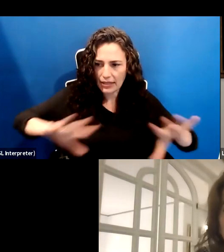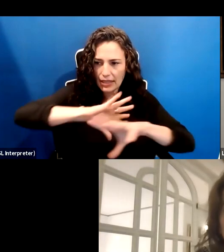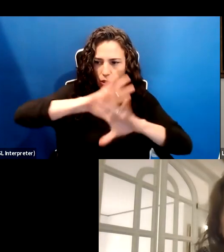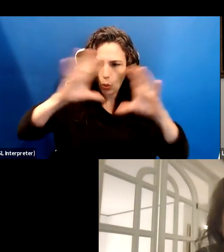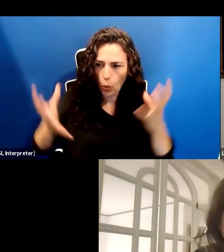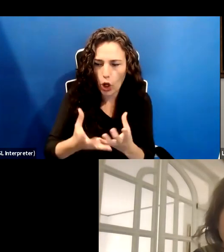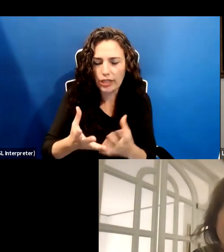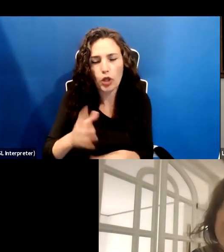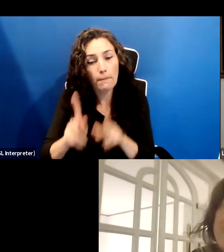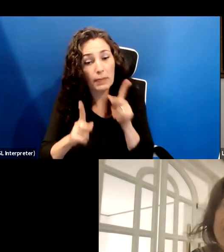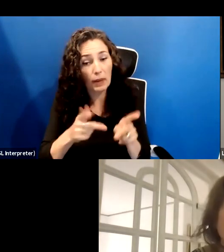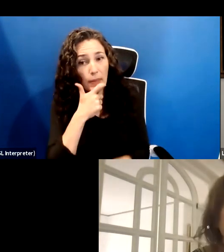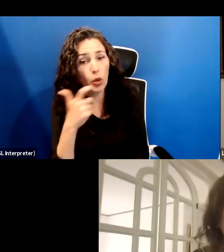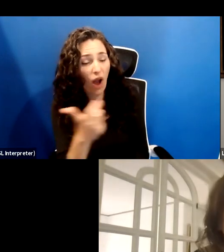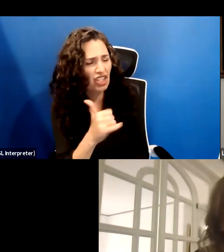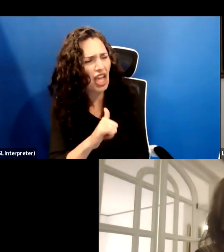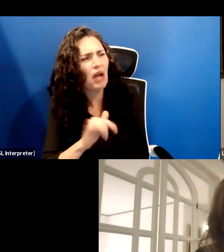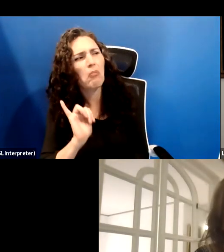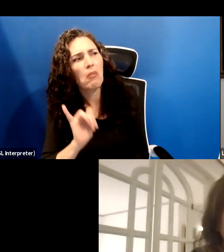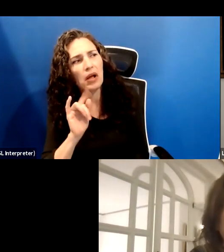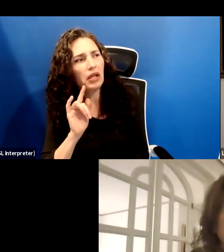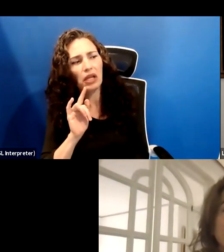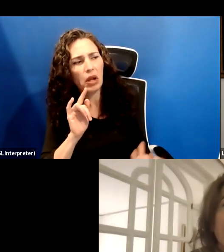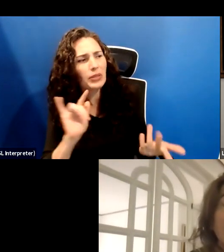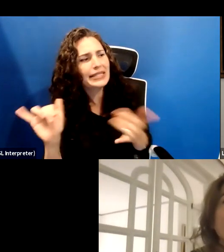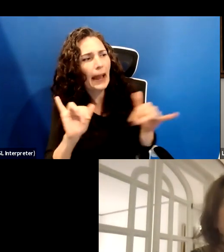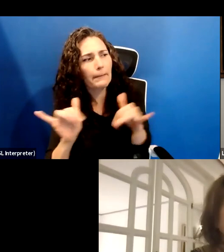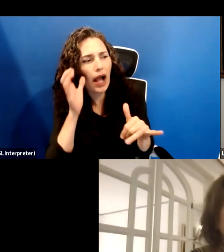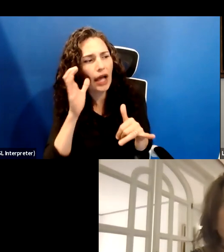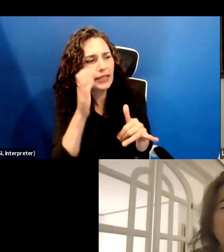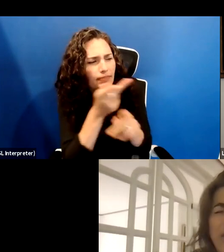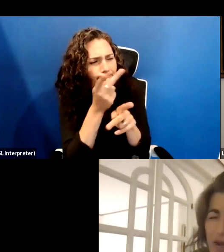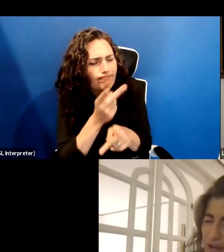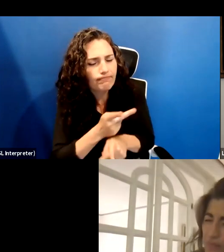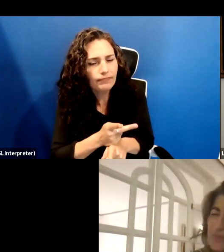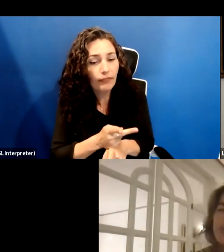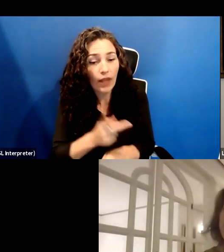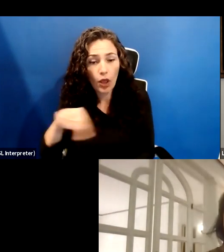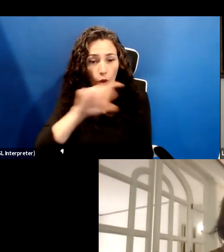And I think that, you know, these were characters that were incredibly brave